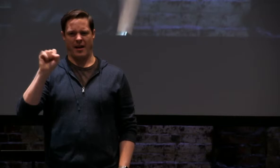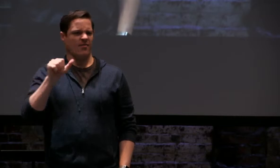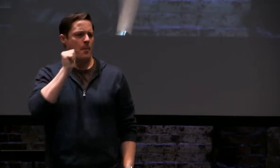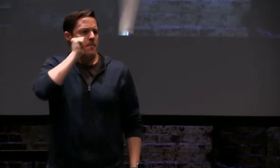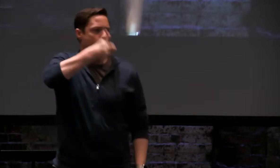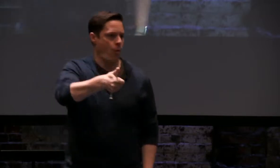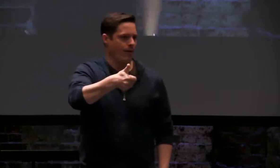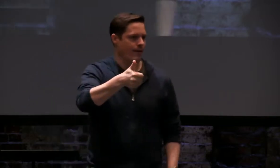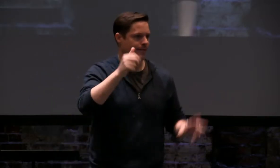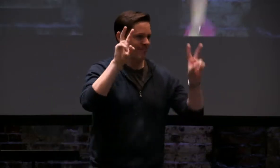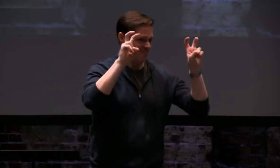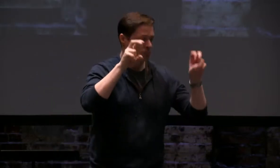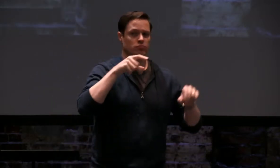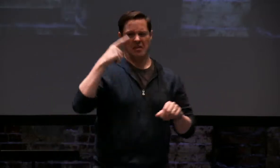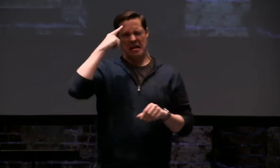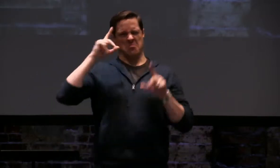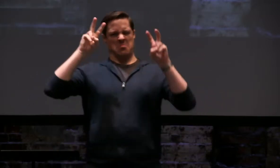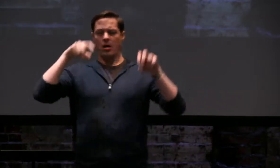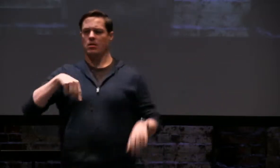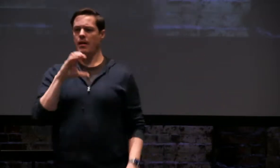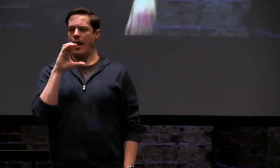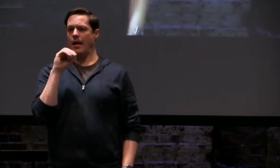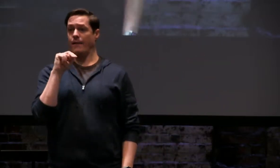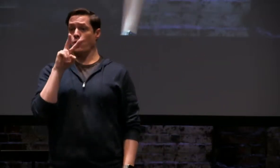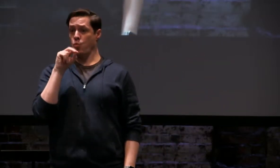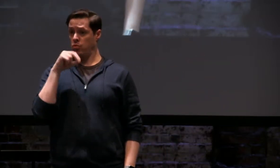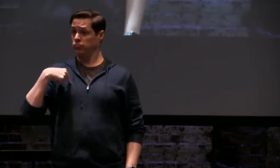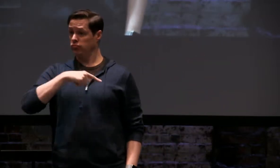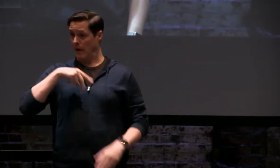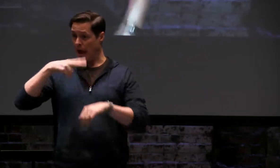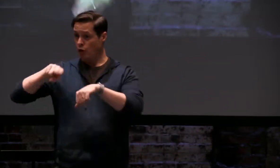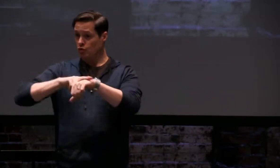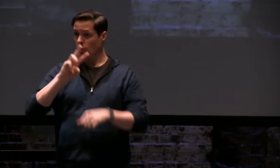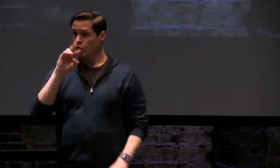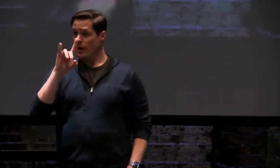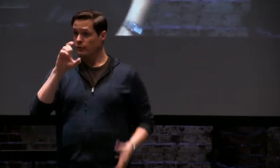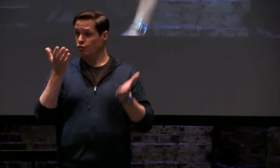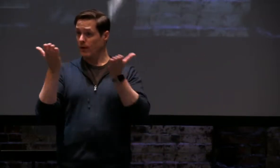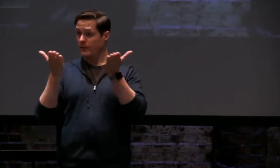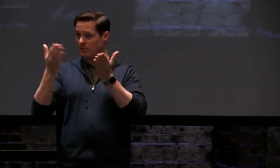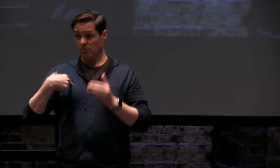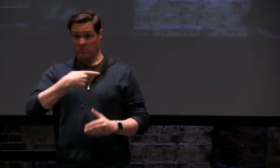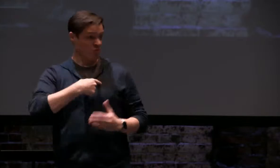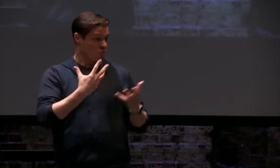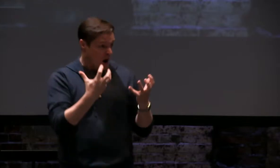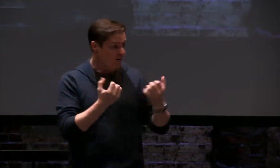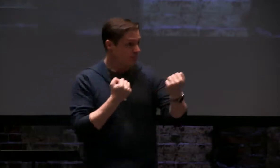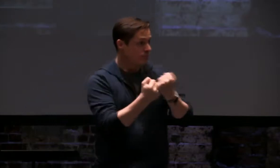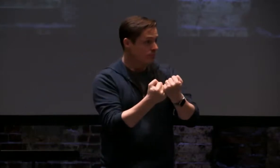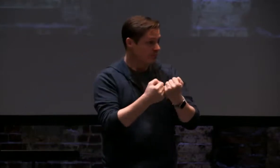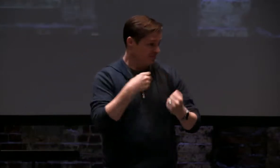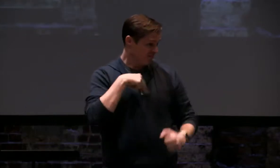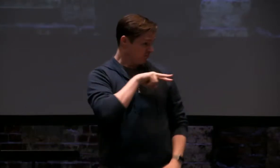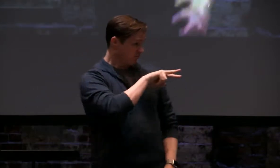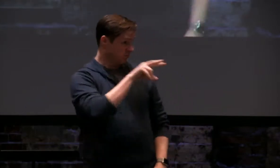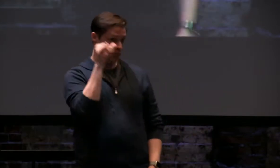How can we expedite the process to make those connections? Convo, as an example, is a nationwide service,